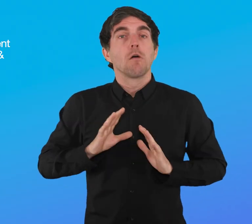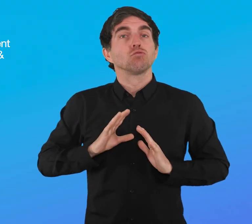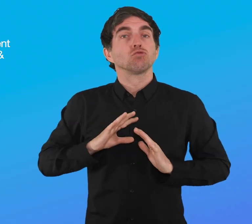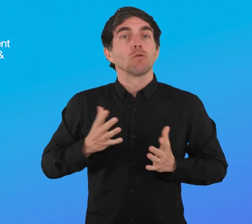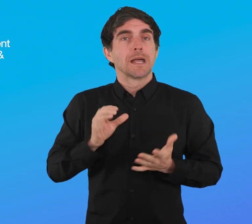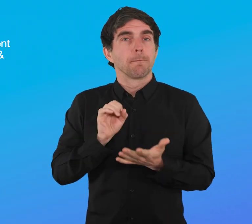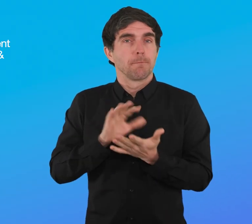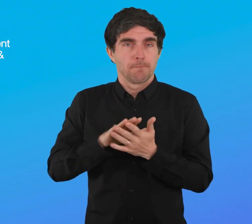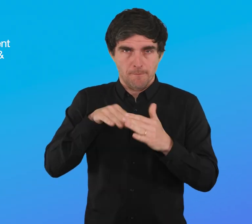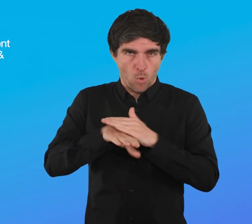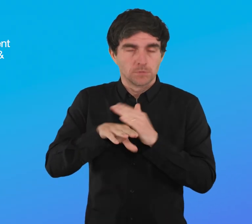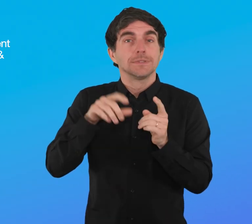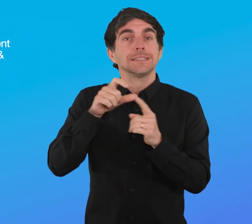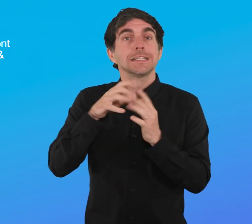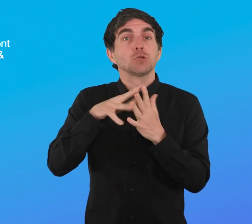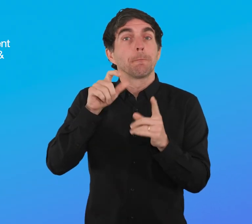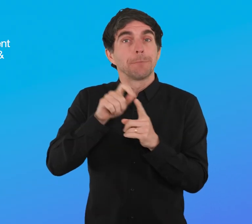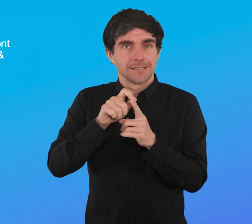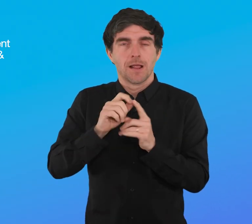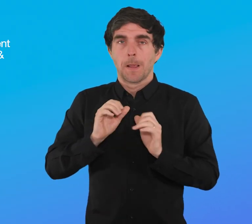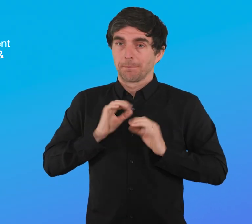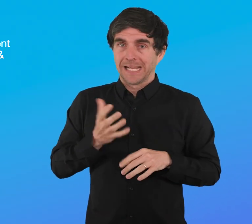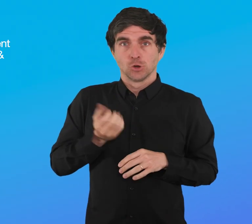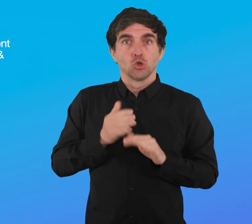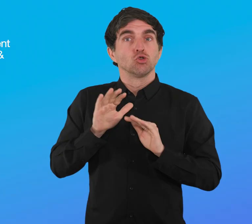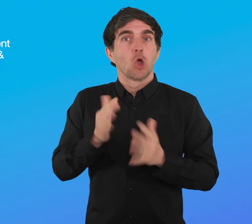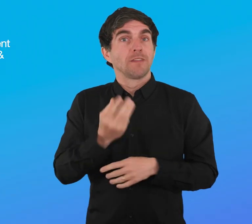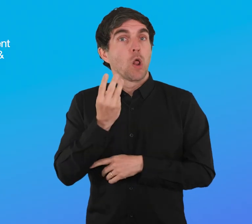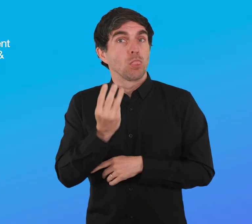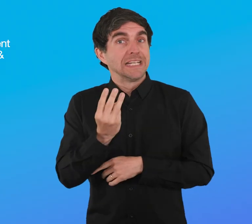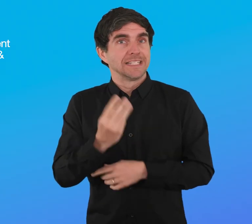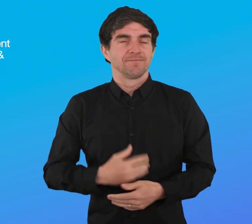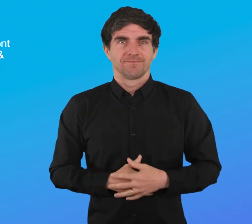Freepost DWP Pensions Service 3